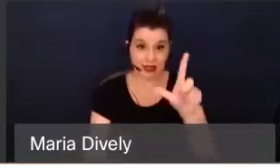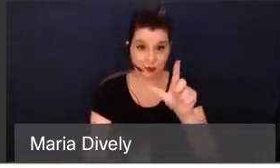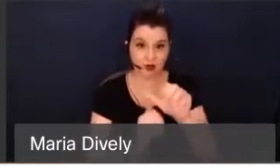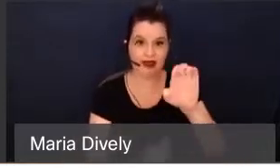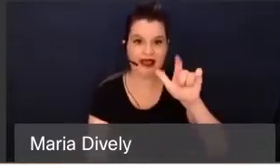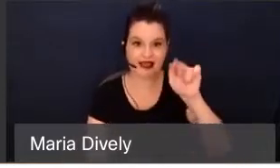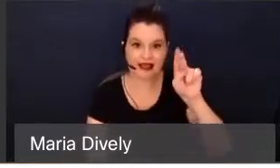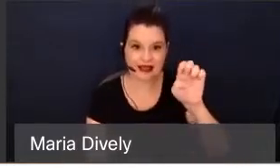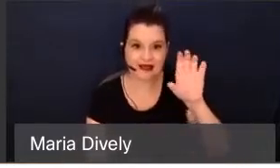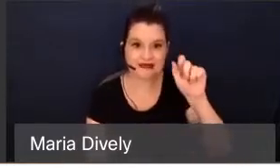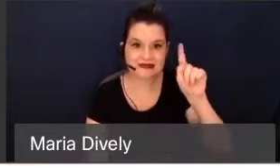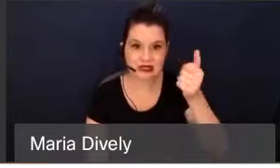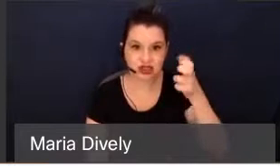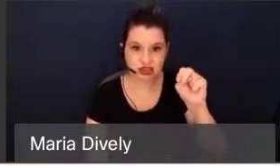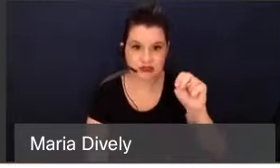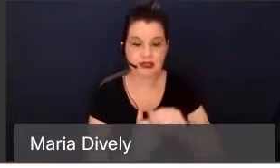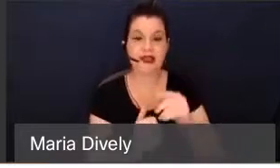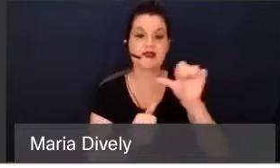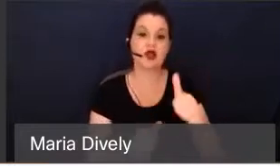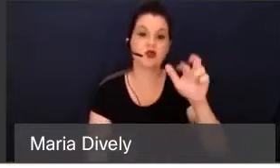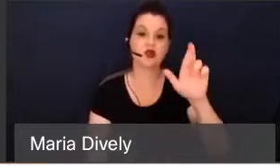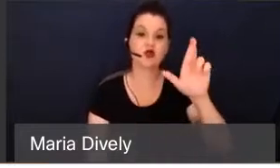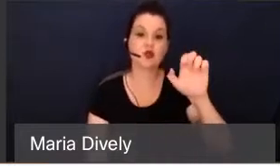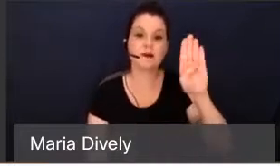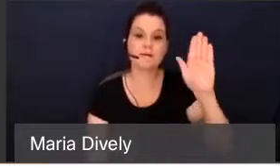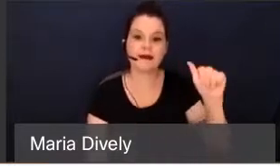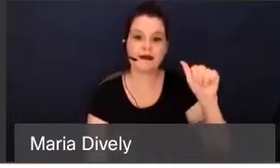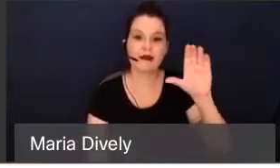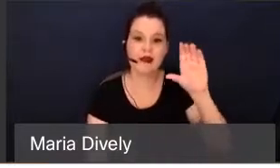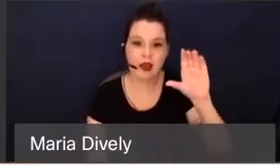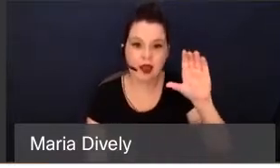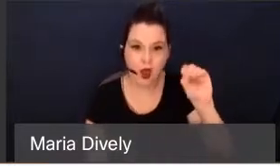And then other presenter is Rebecca Oestreich. She's the DNR's accessibility coordinator.